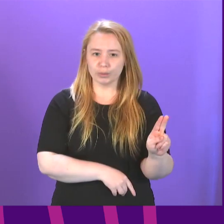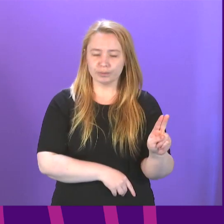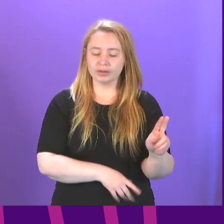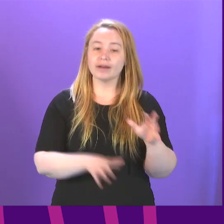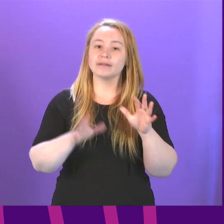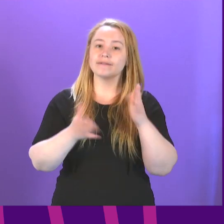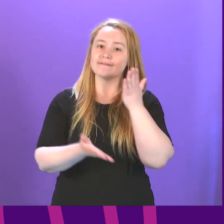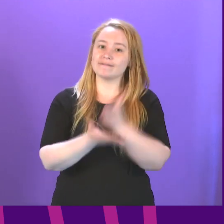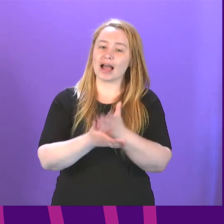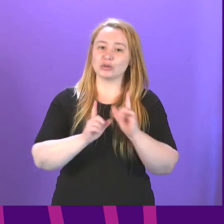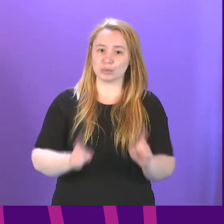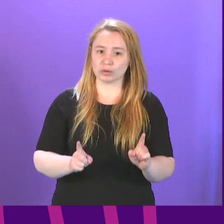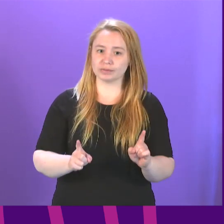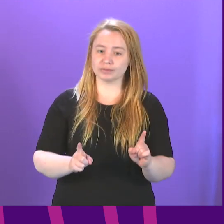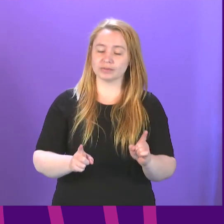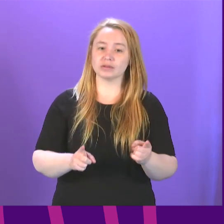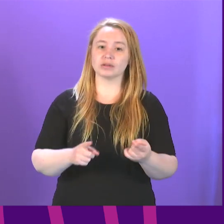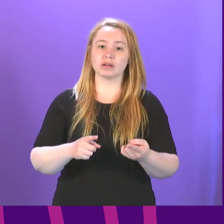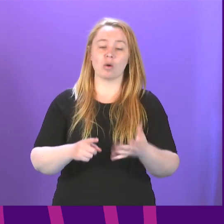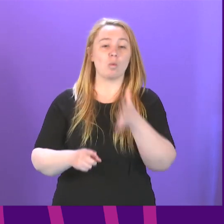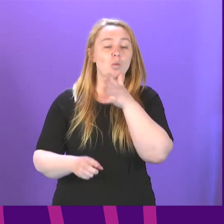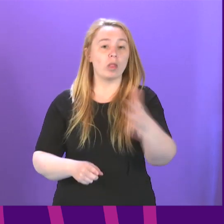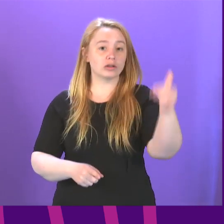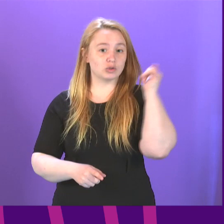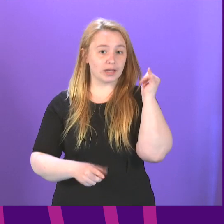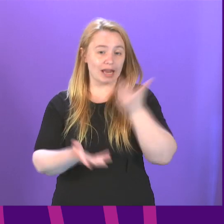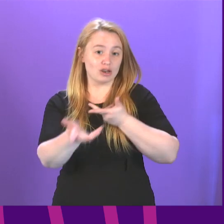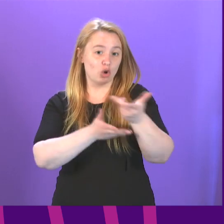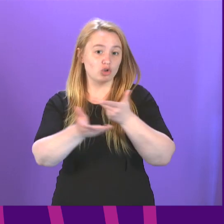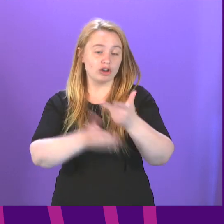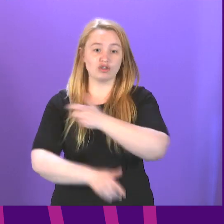More than a week ago, the national joint negotiating committee agreed the principle that